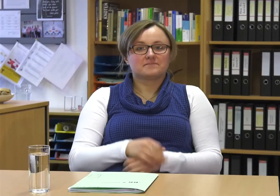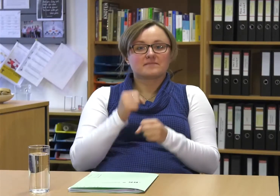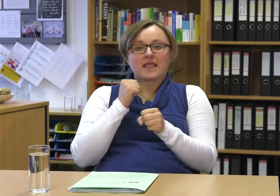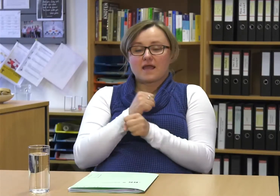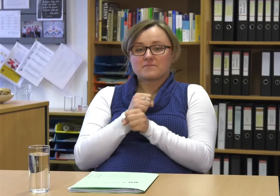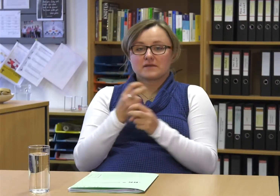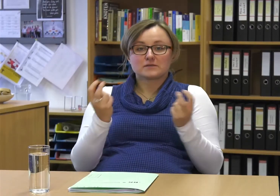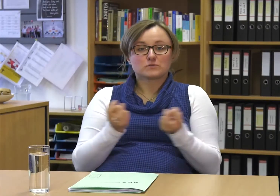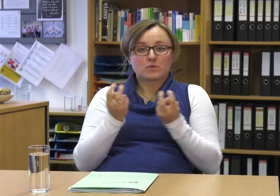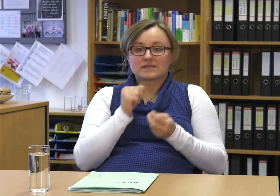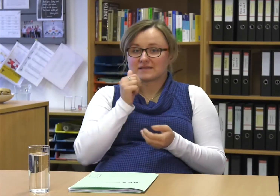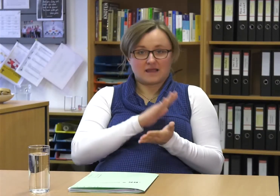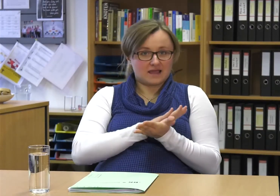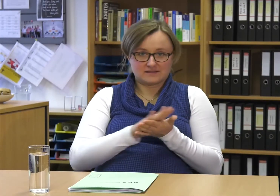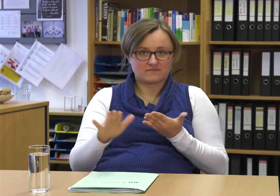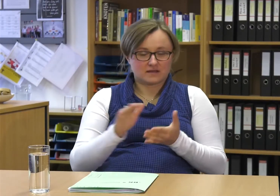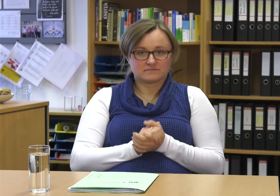Looking for a job isn't easy.